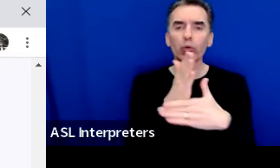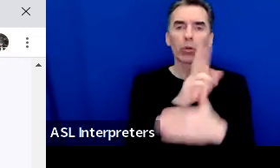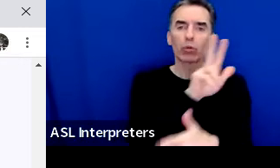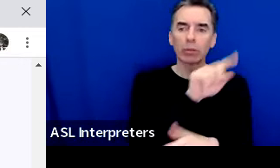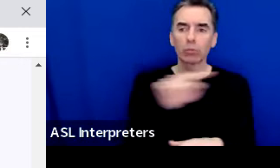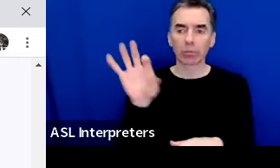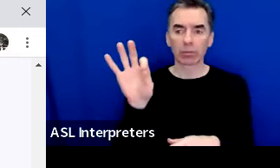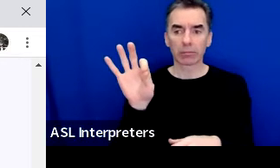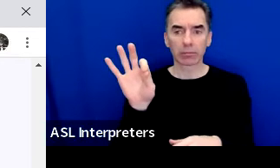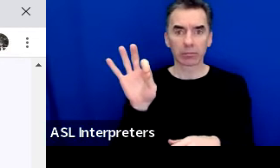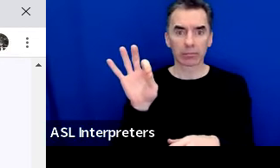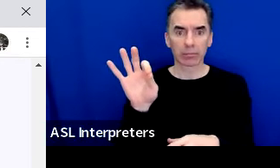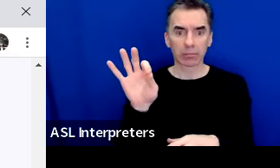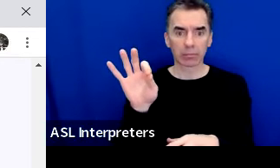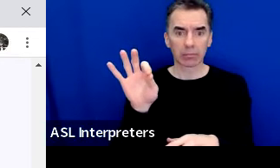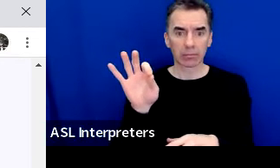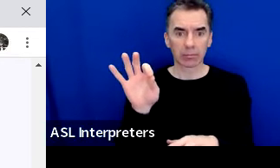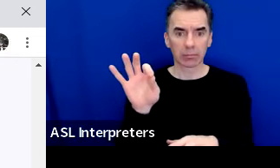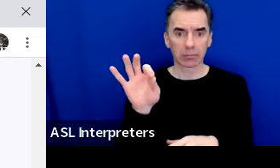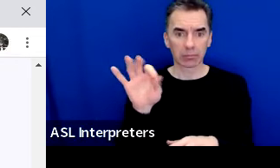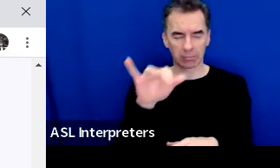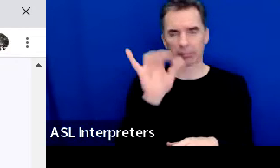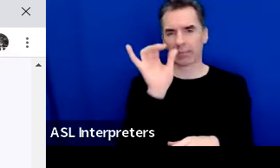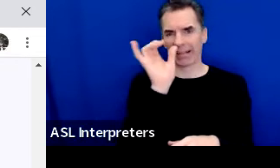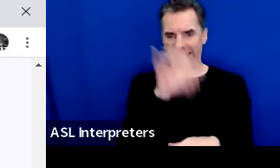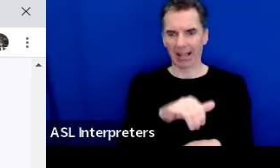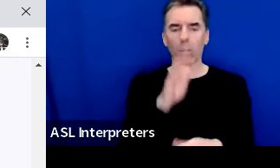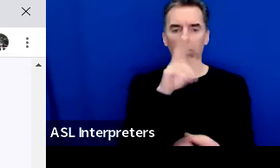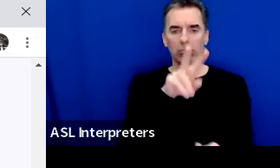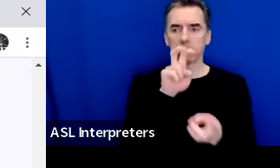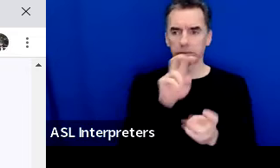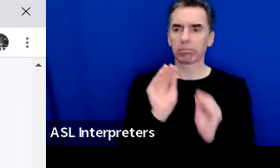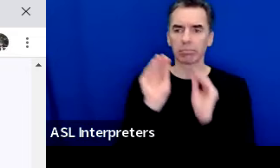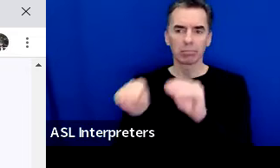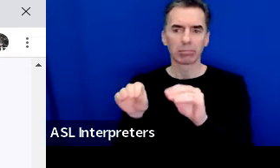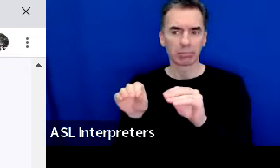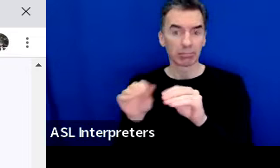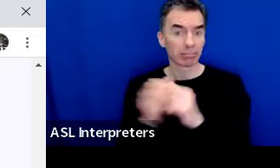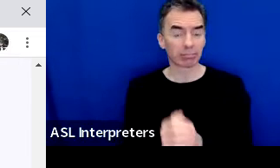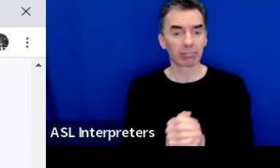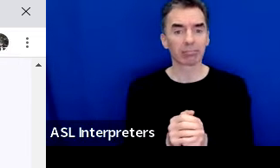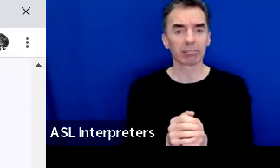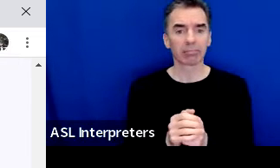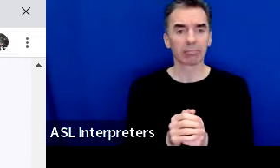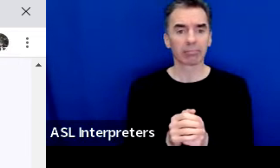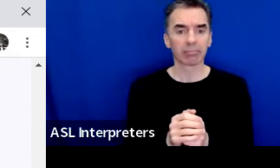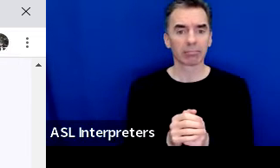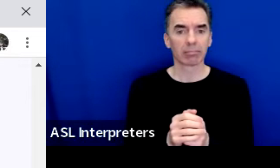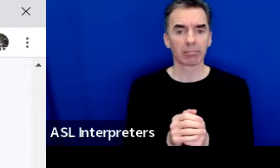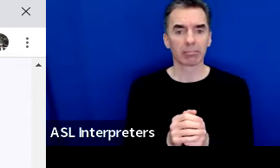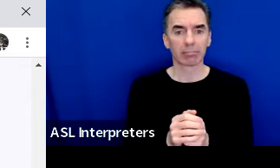And that is what the problem is going to give randomized. So notice, you know, it's very unlikely